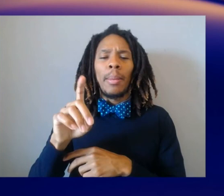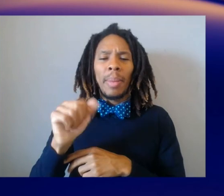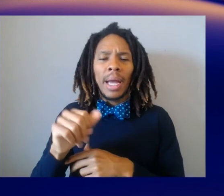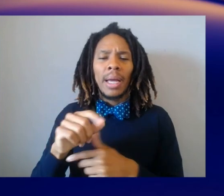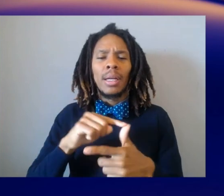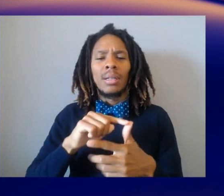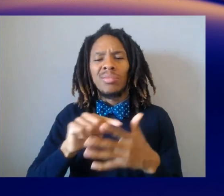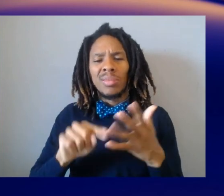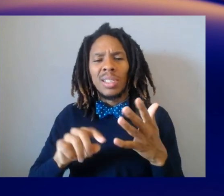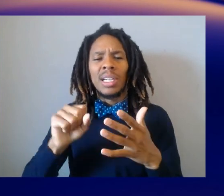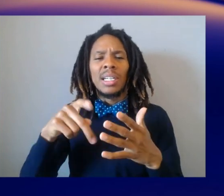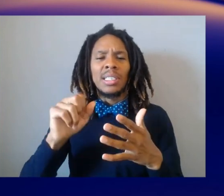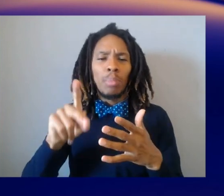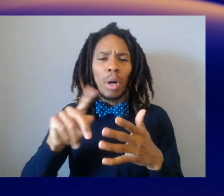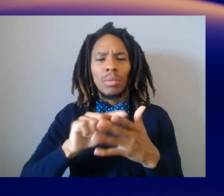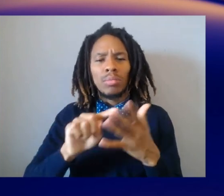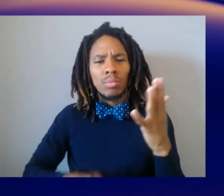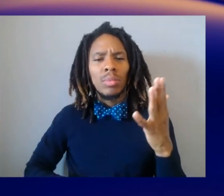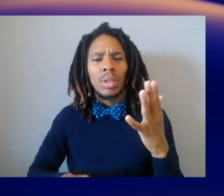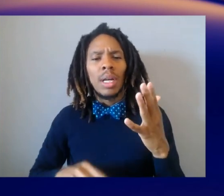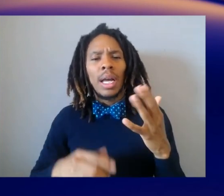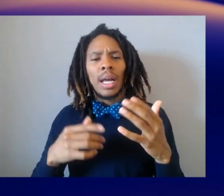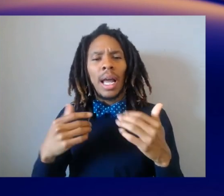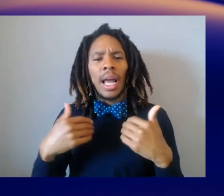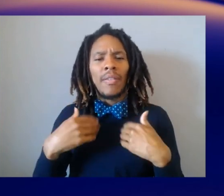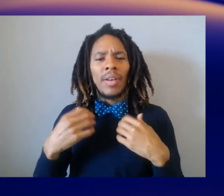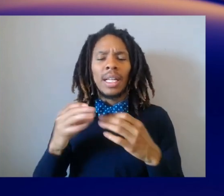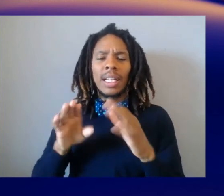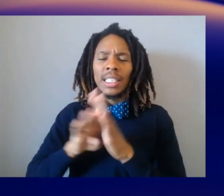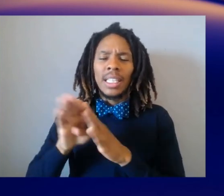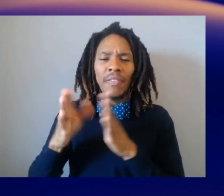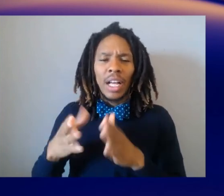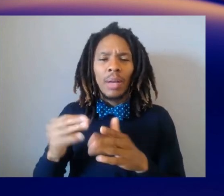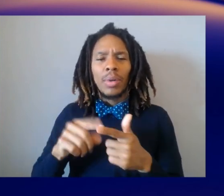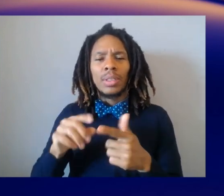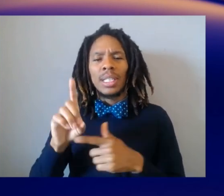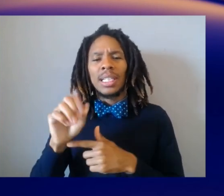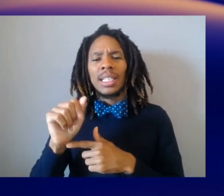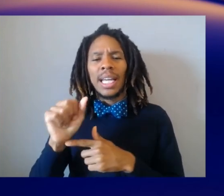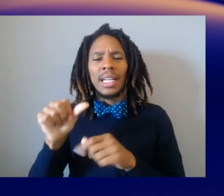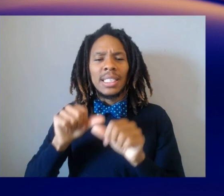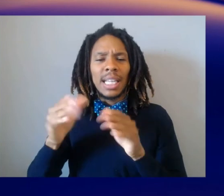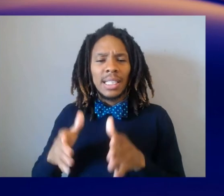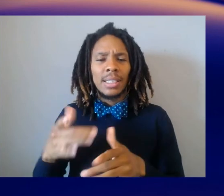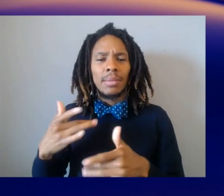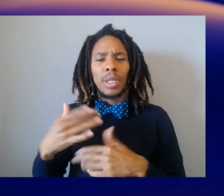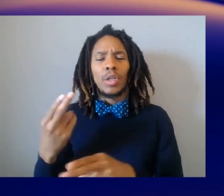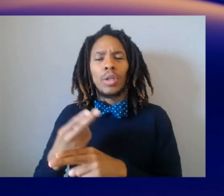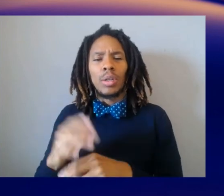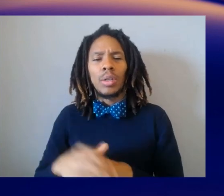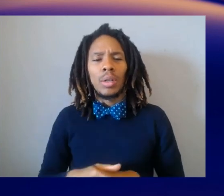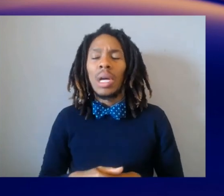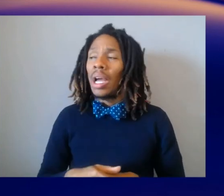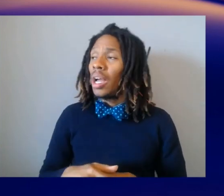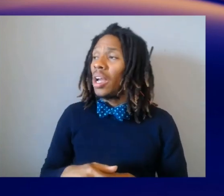that a lot of developers and data scientists are kind of used to using. So that could even lead into a process that is not